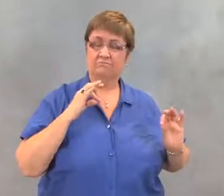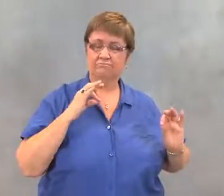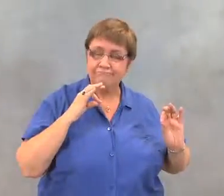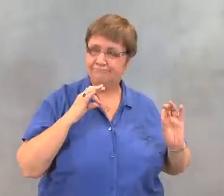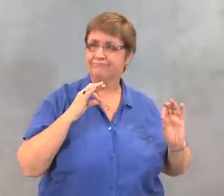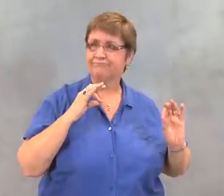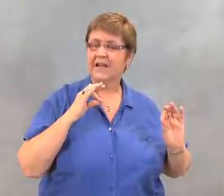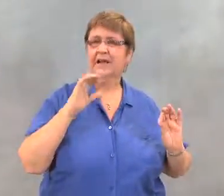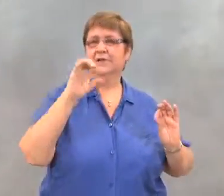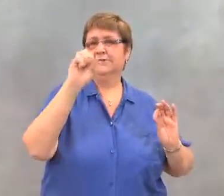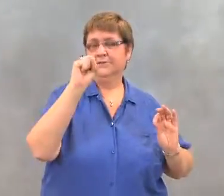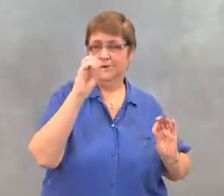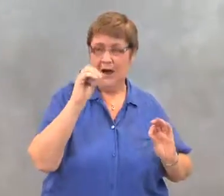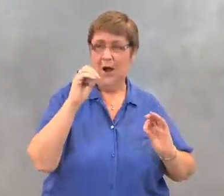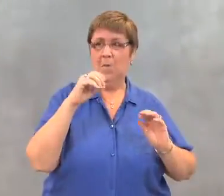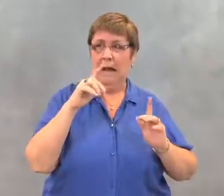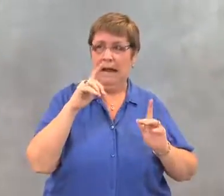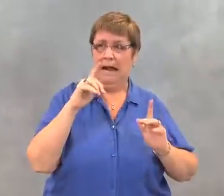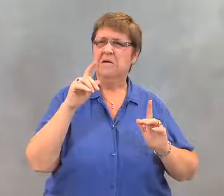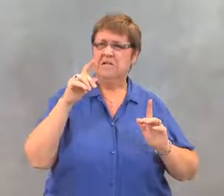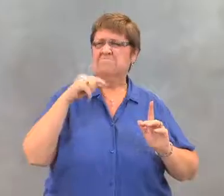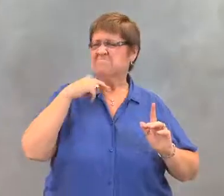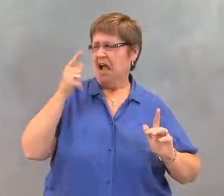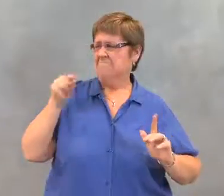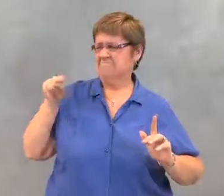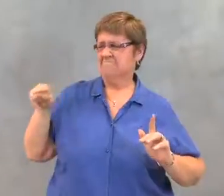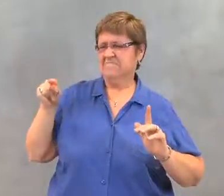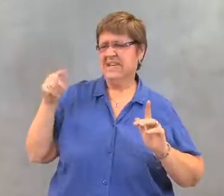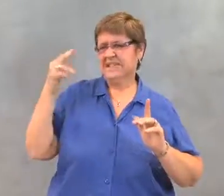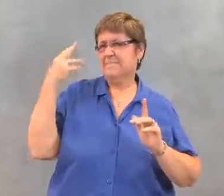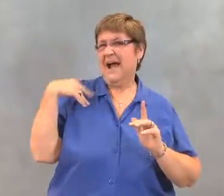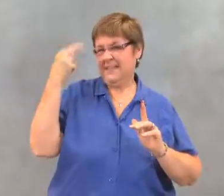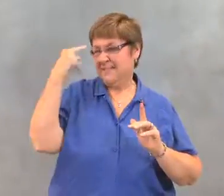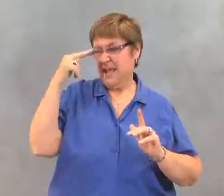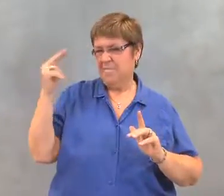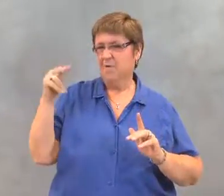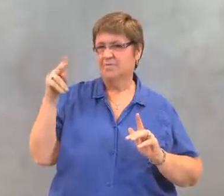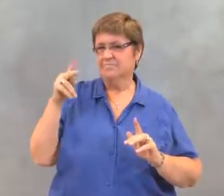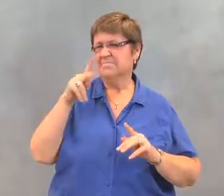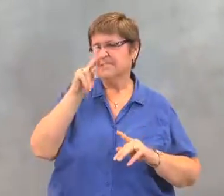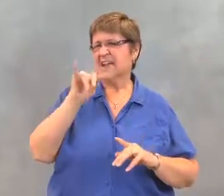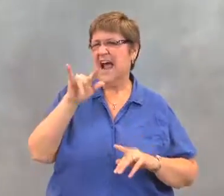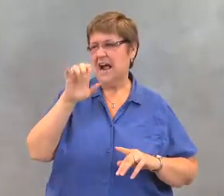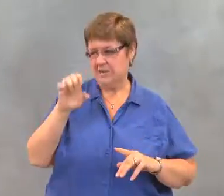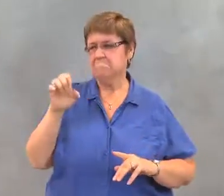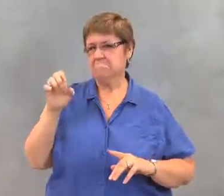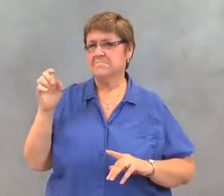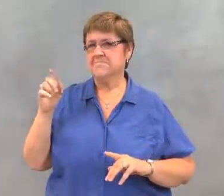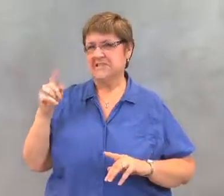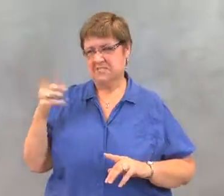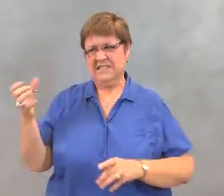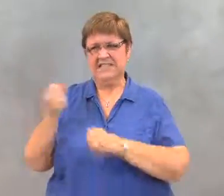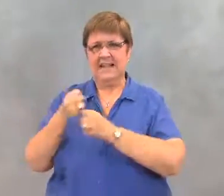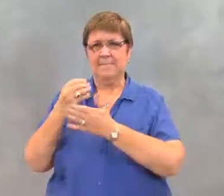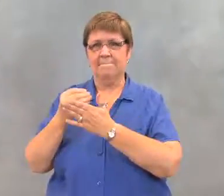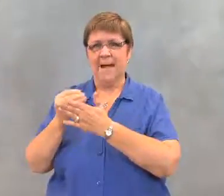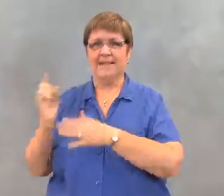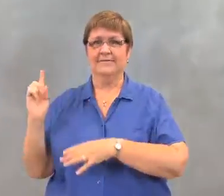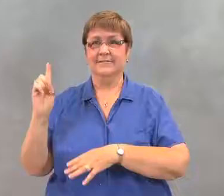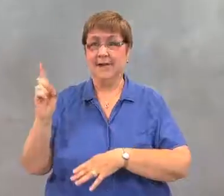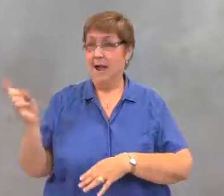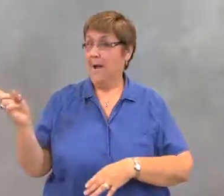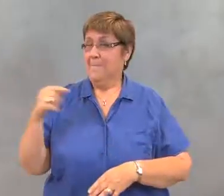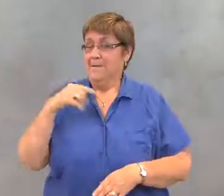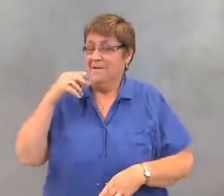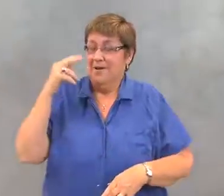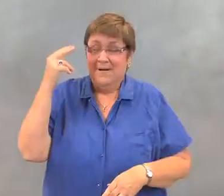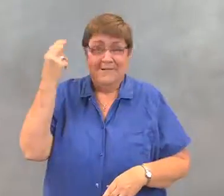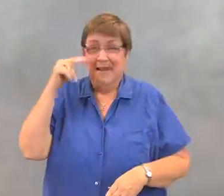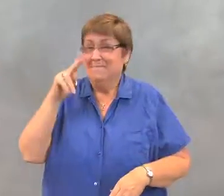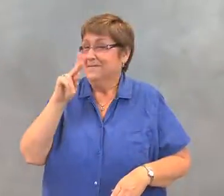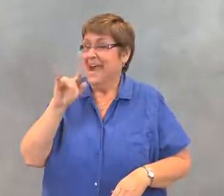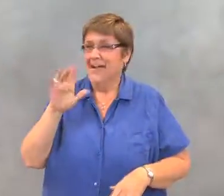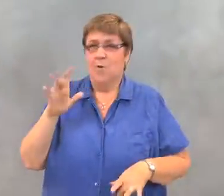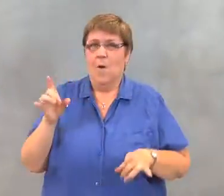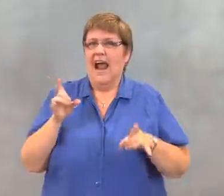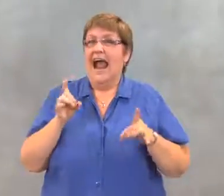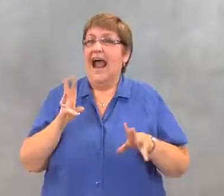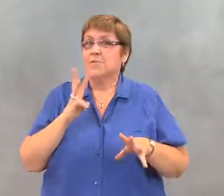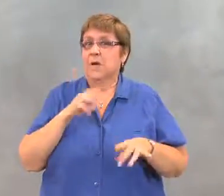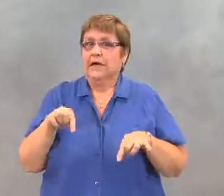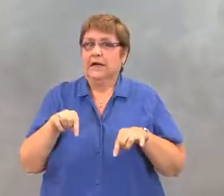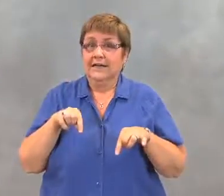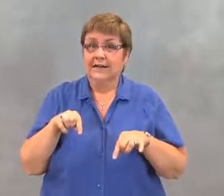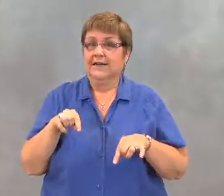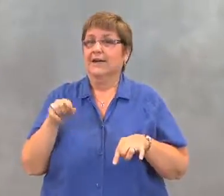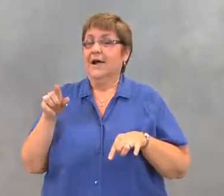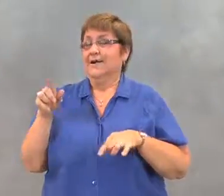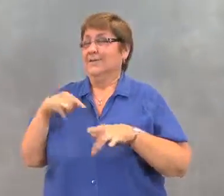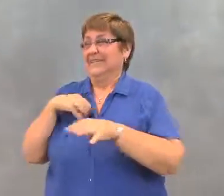So he said to tell my nephew Kyle to come get the money.